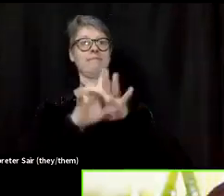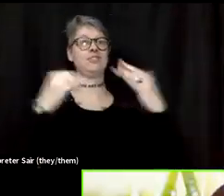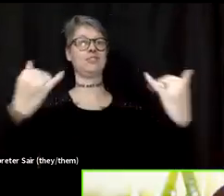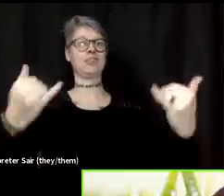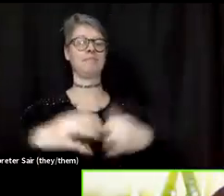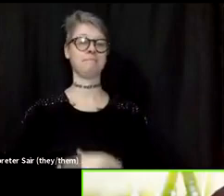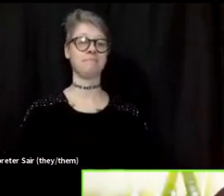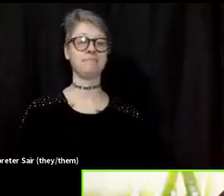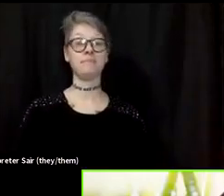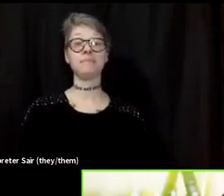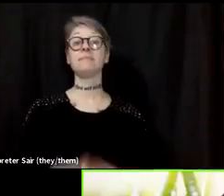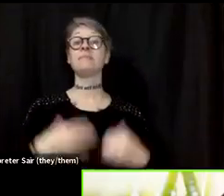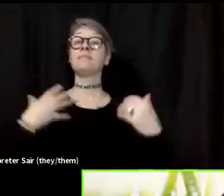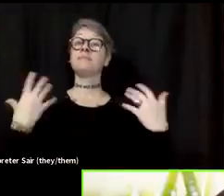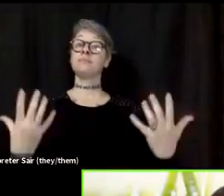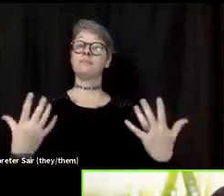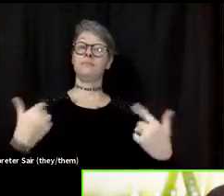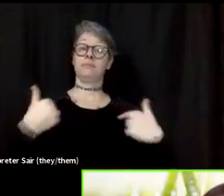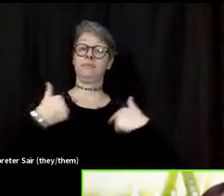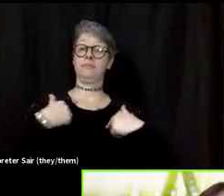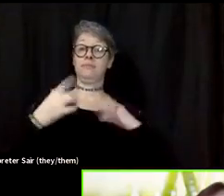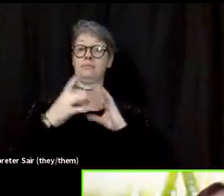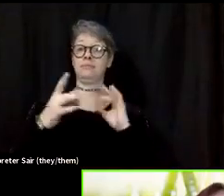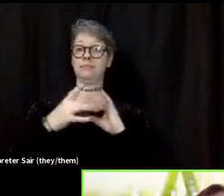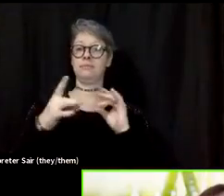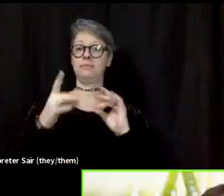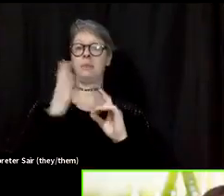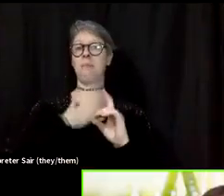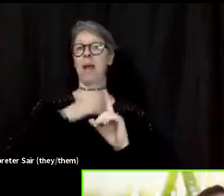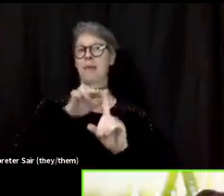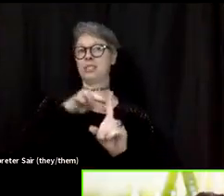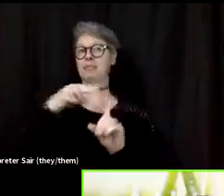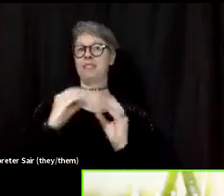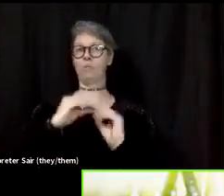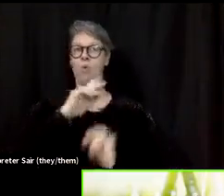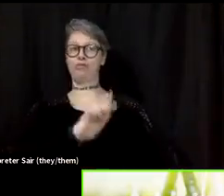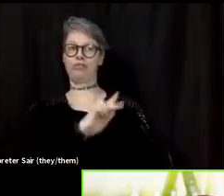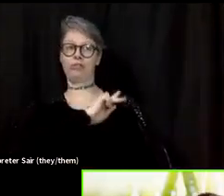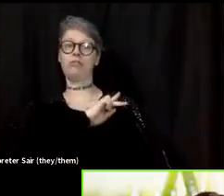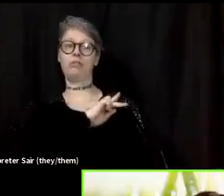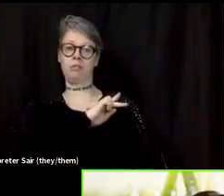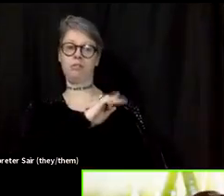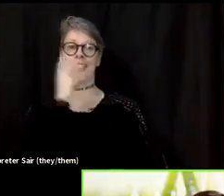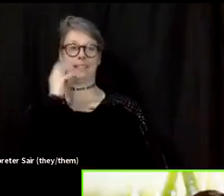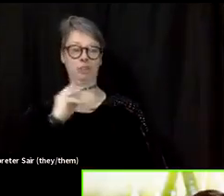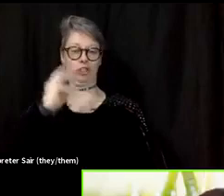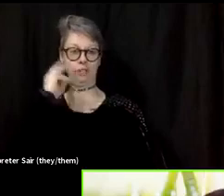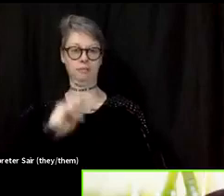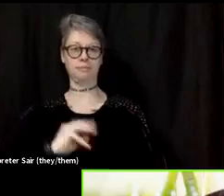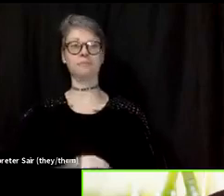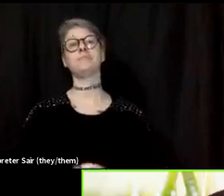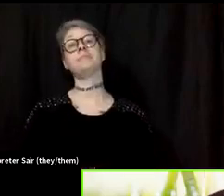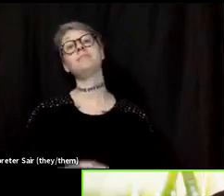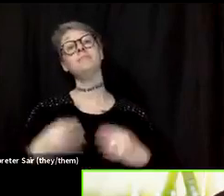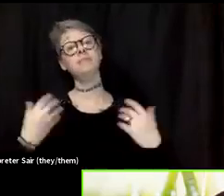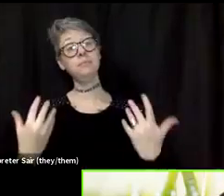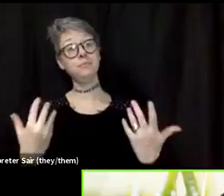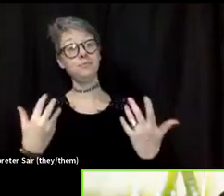thank you for your today. So as I mentioned So as I mentioned, I'm going to be coming out at a little bit from be coming out at a little bit from the personal perspective.